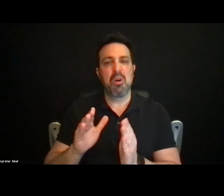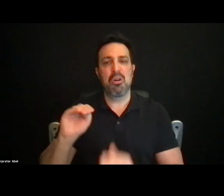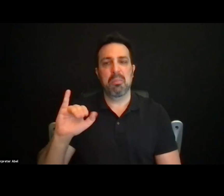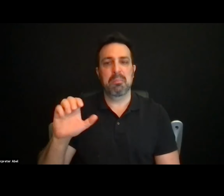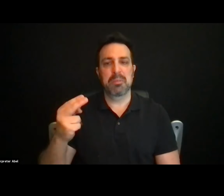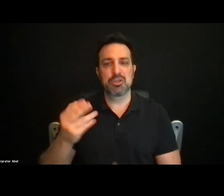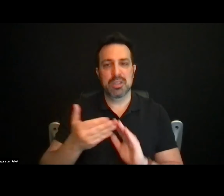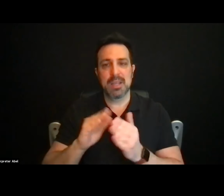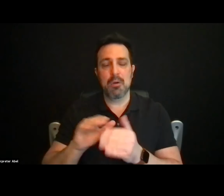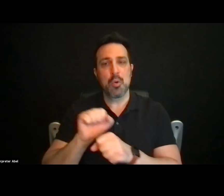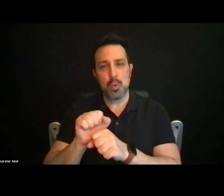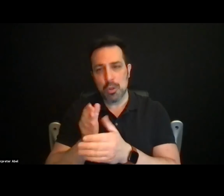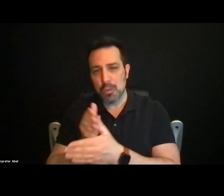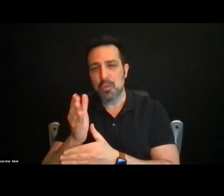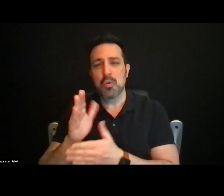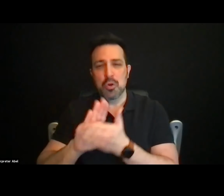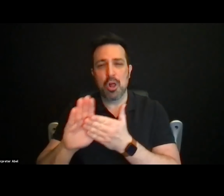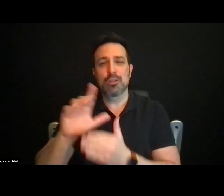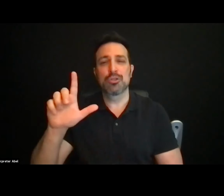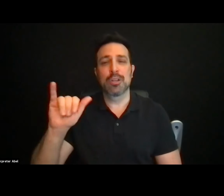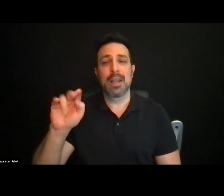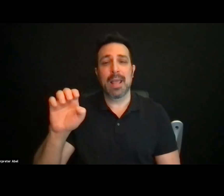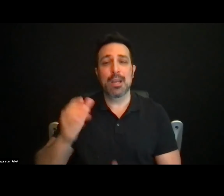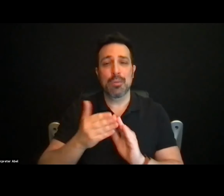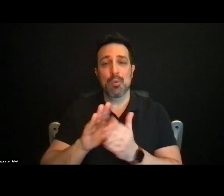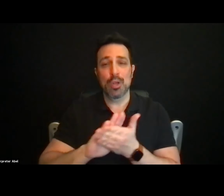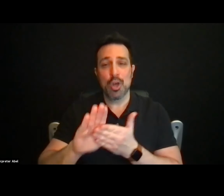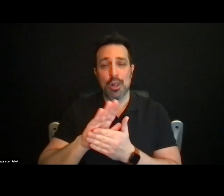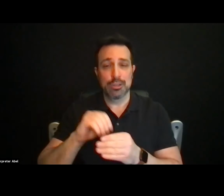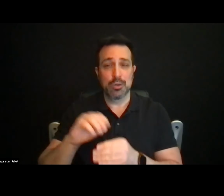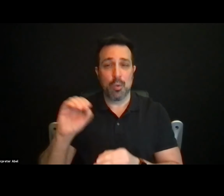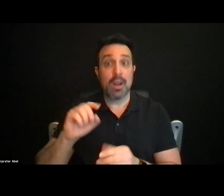representative. She was born in Detroit and raised in a small